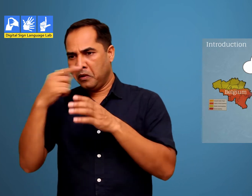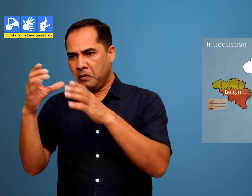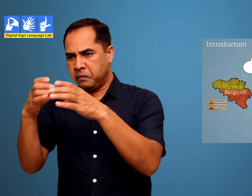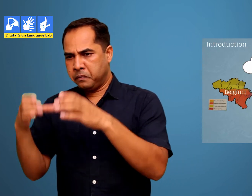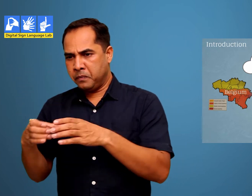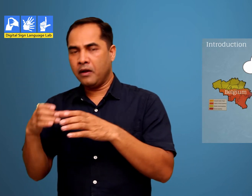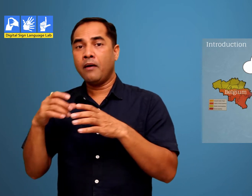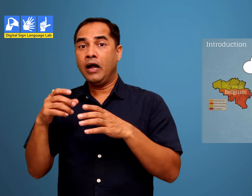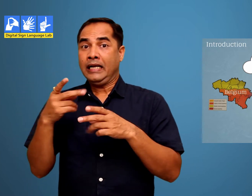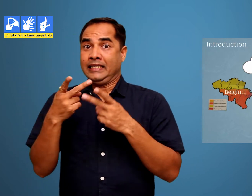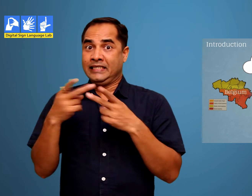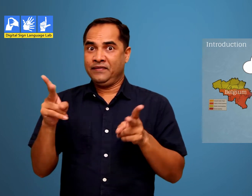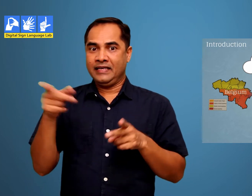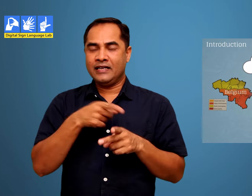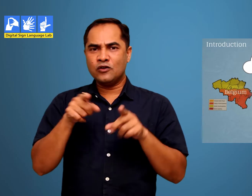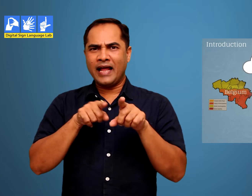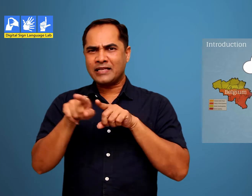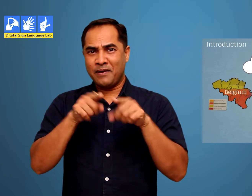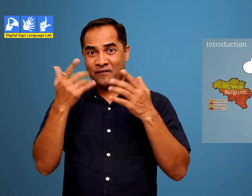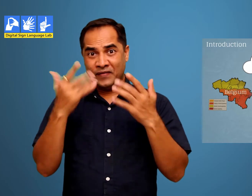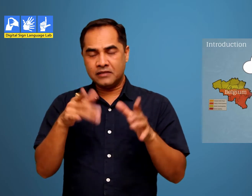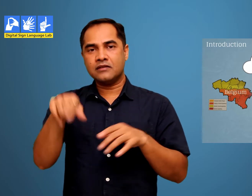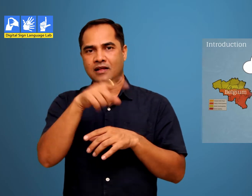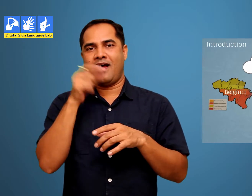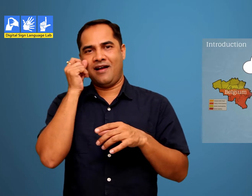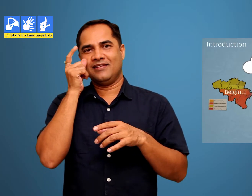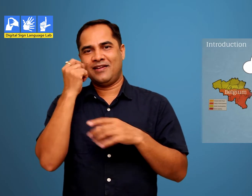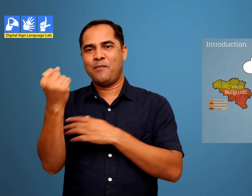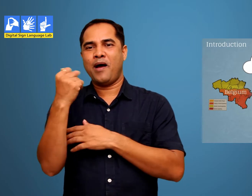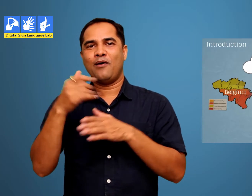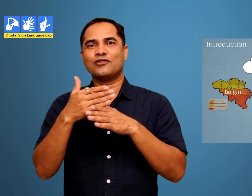have a different way of dealing with them. You can decide for yourself which